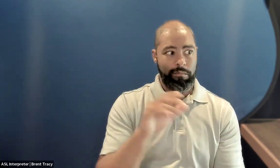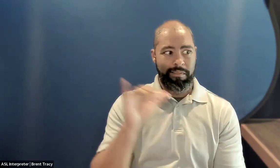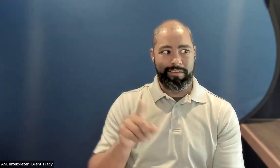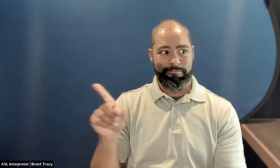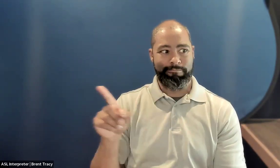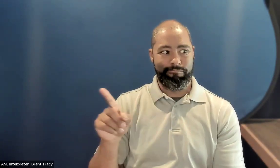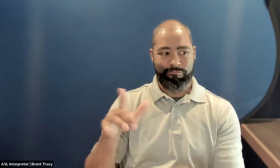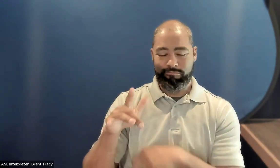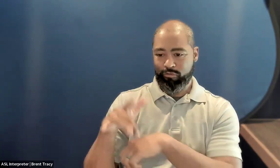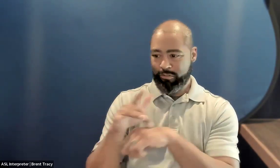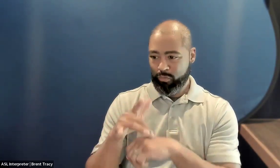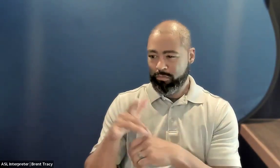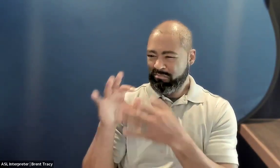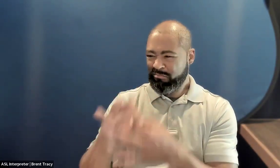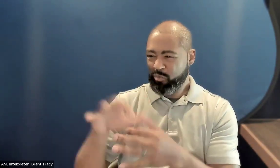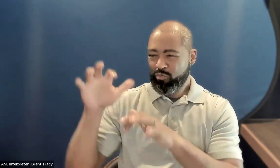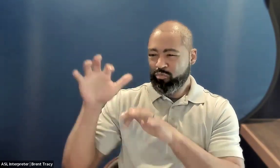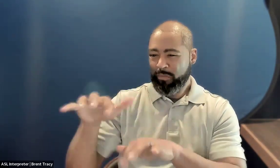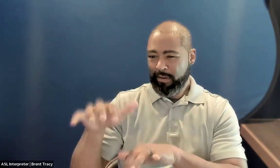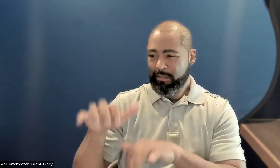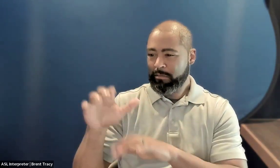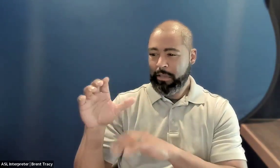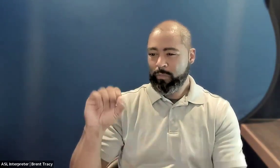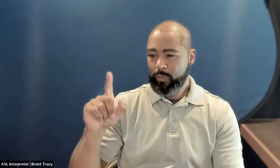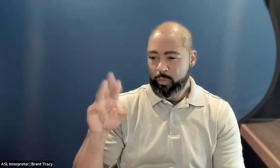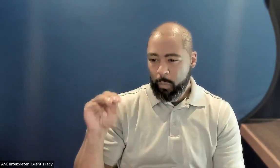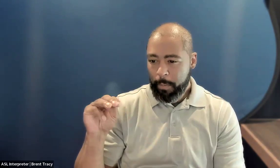Next slide, I also wanted to highlight the resources